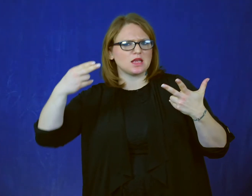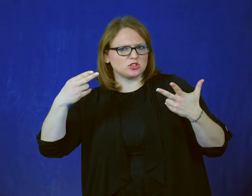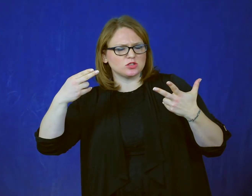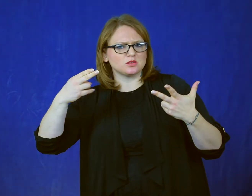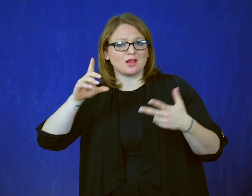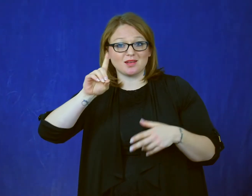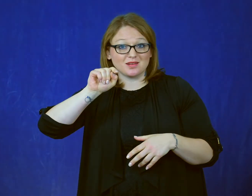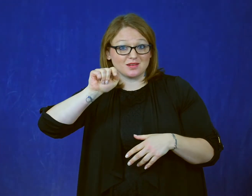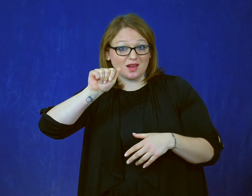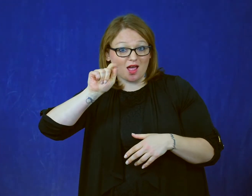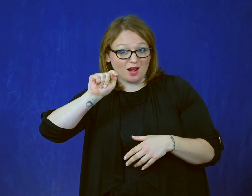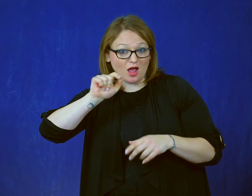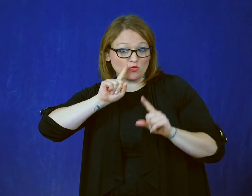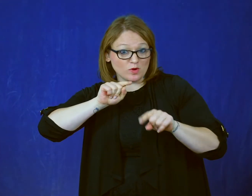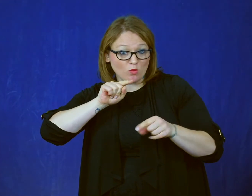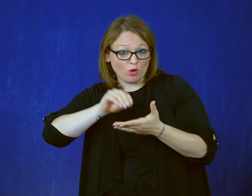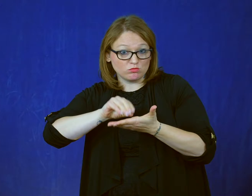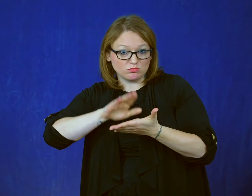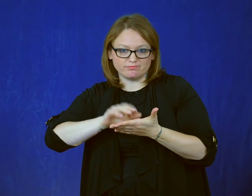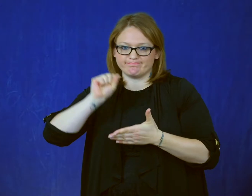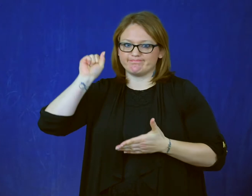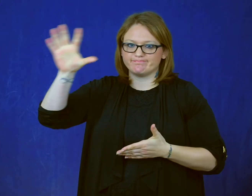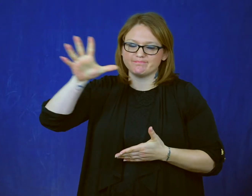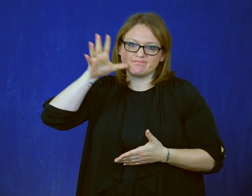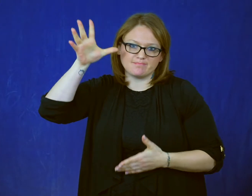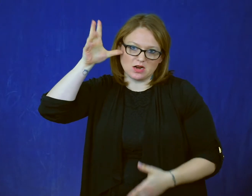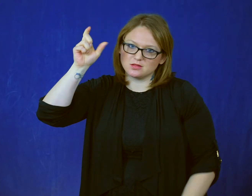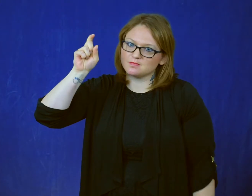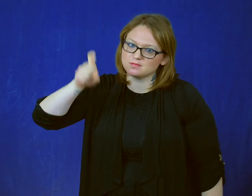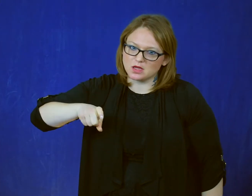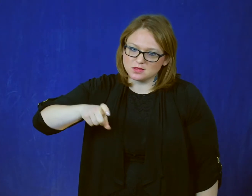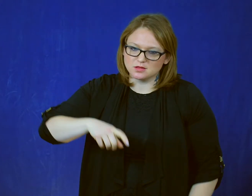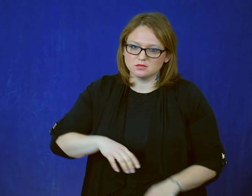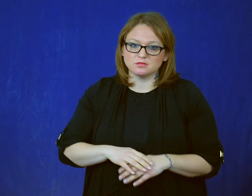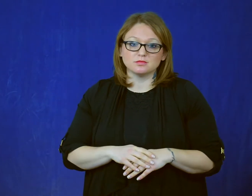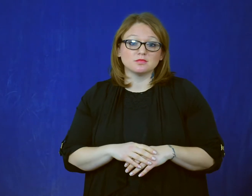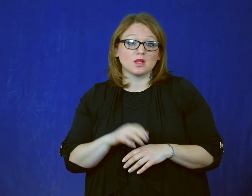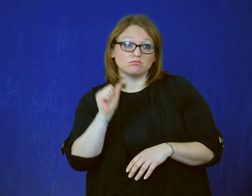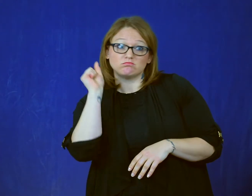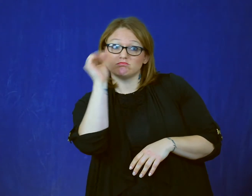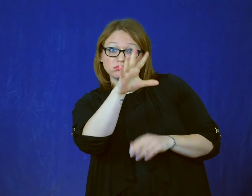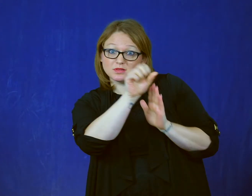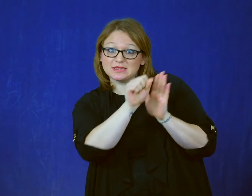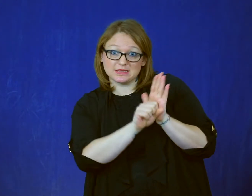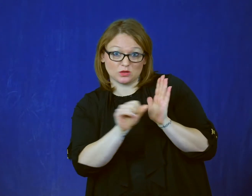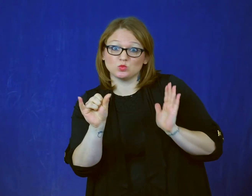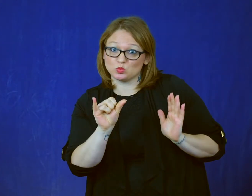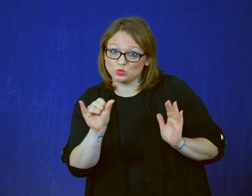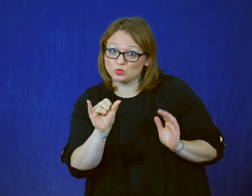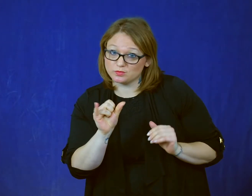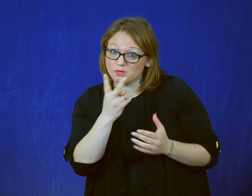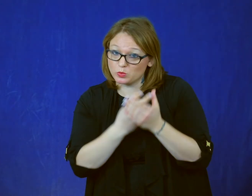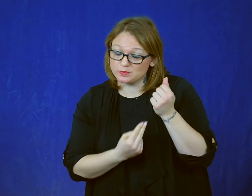the Minnesota Department of Health must report the data to parents and summary